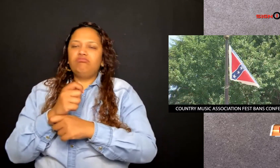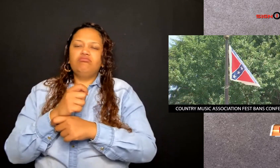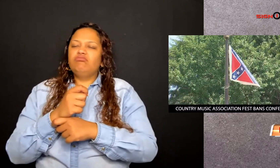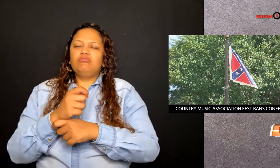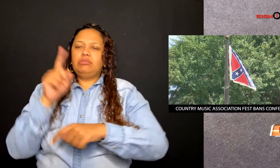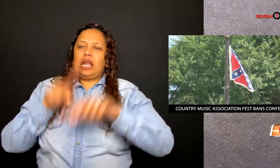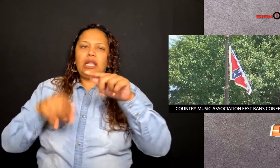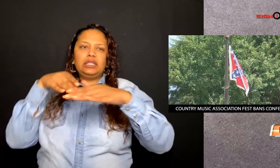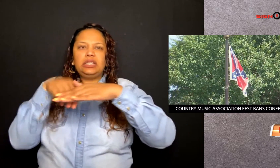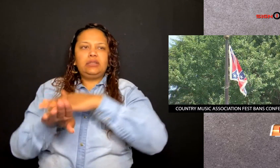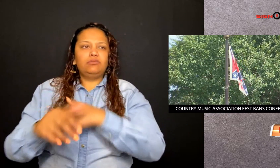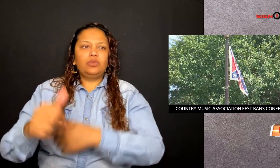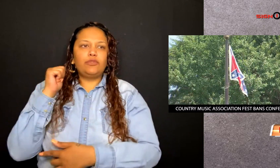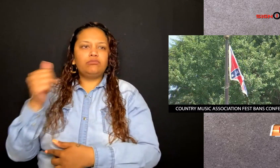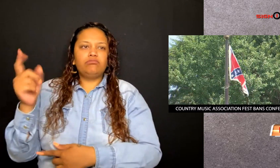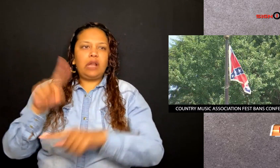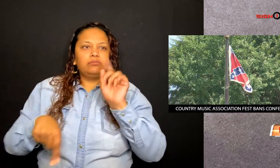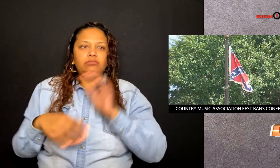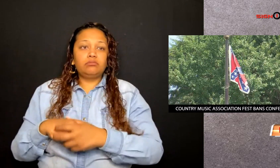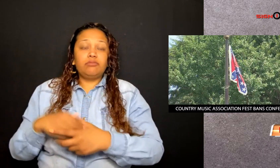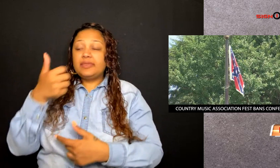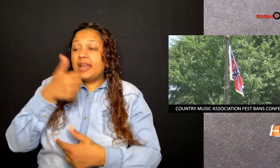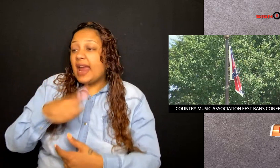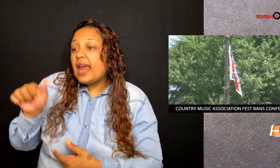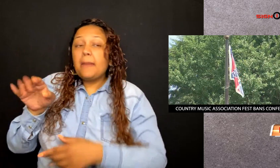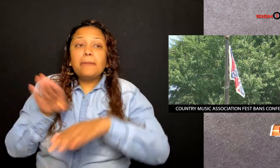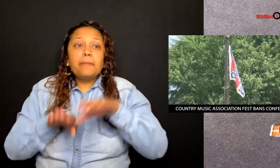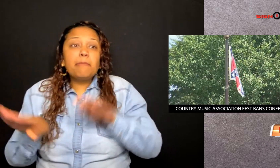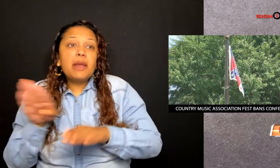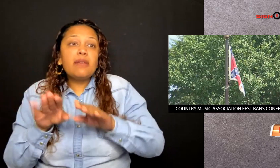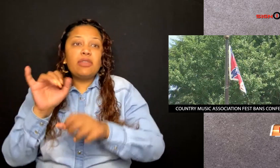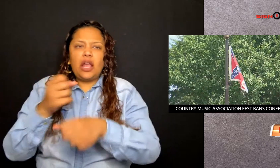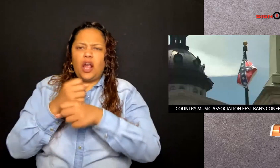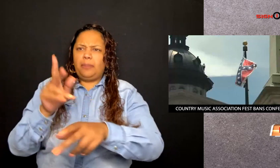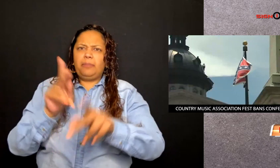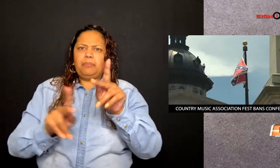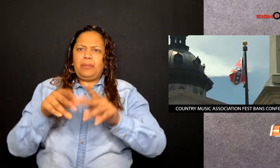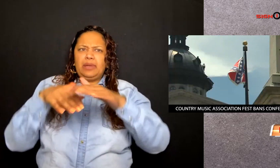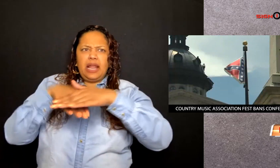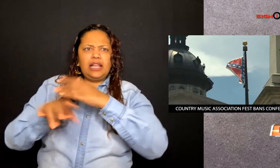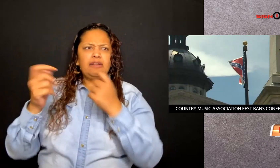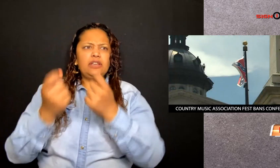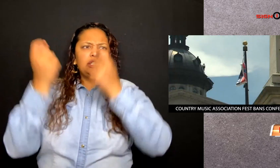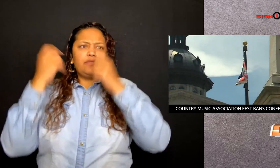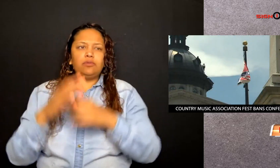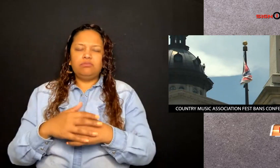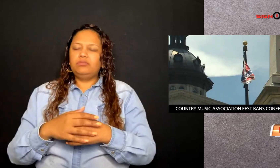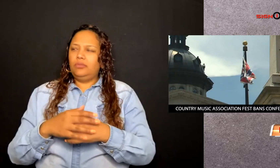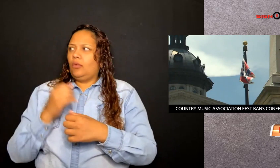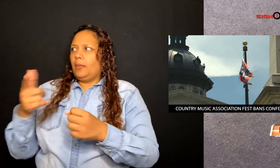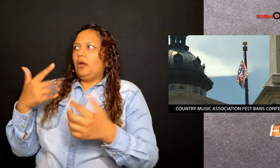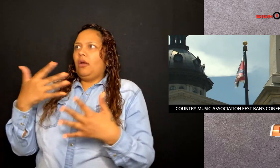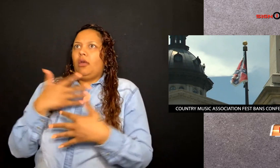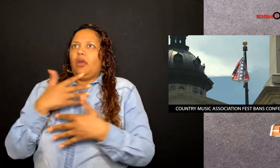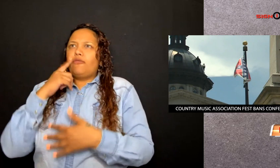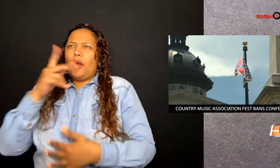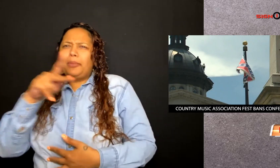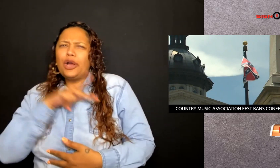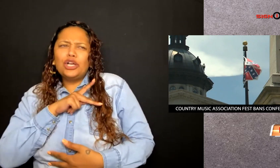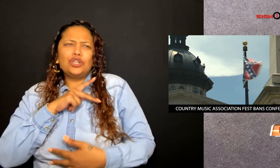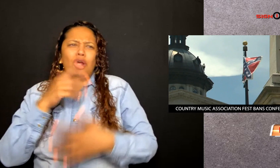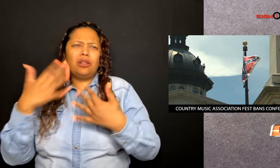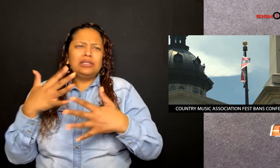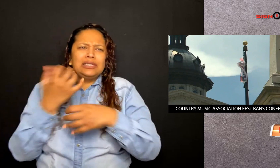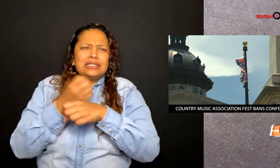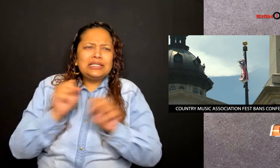up displaying the flag could be refused admission and any behavior that causes people attending